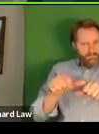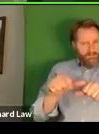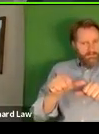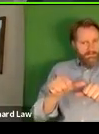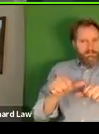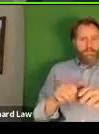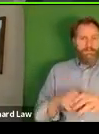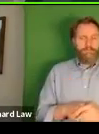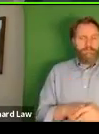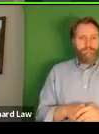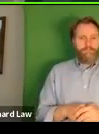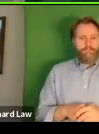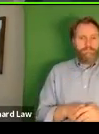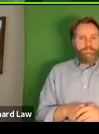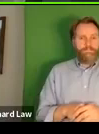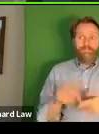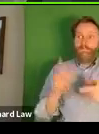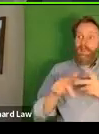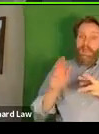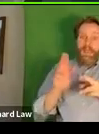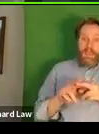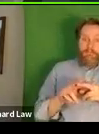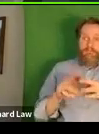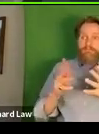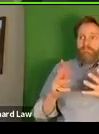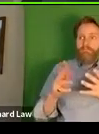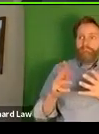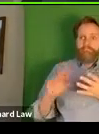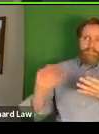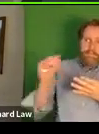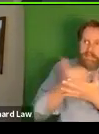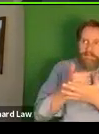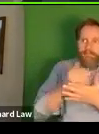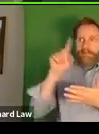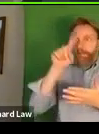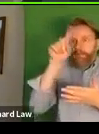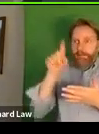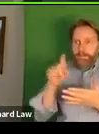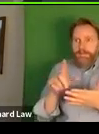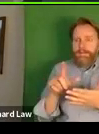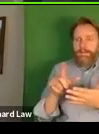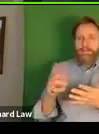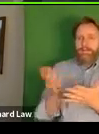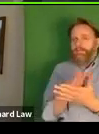feel that your safety is compromised you do have the right agreed right to remove